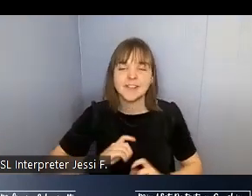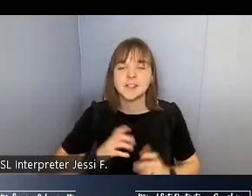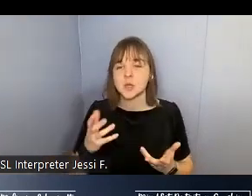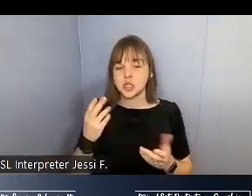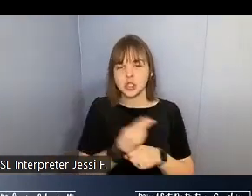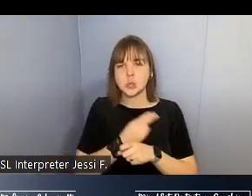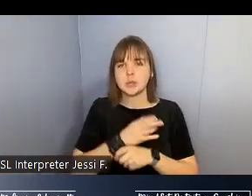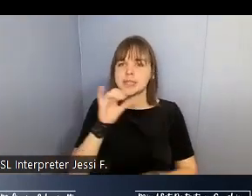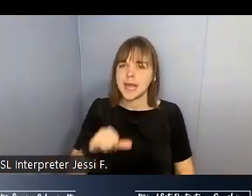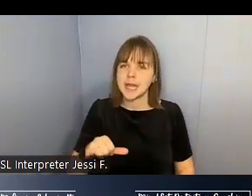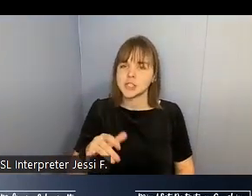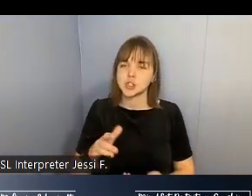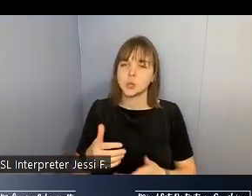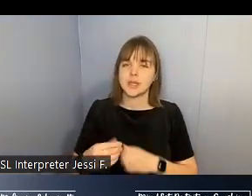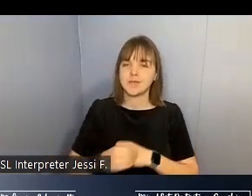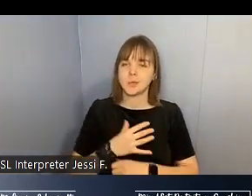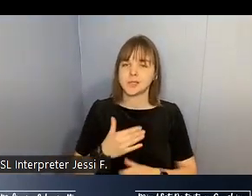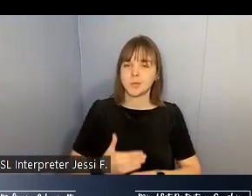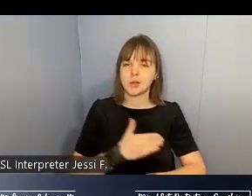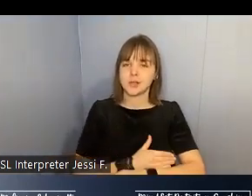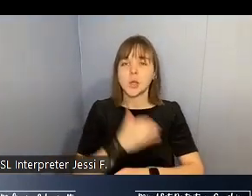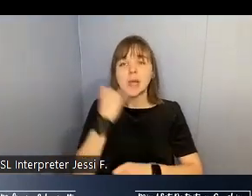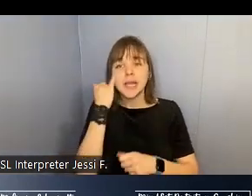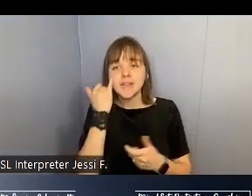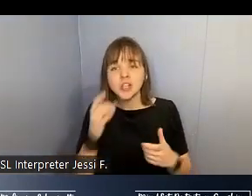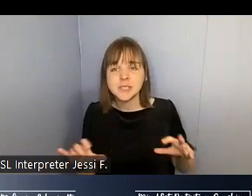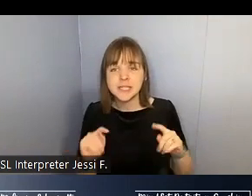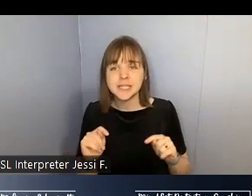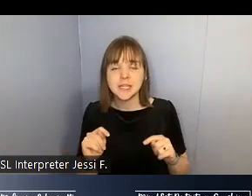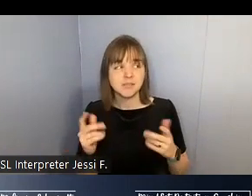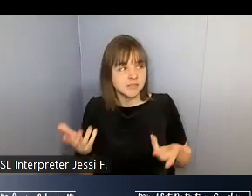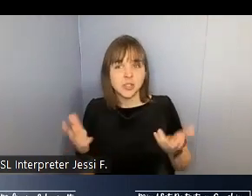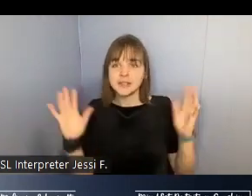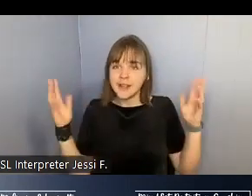And when you do make progress in some way, reward yourself appropriately with something that's going to keep propelling you forward